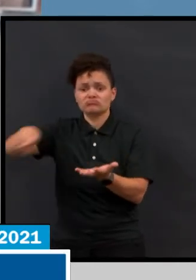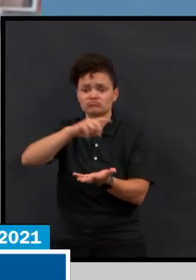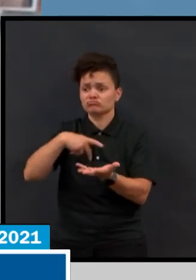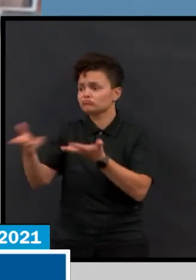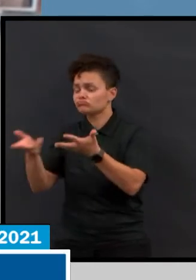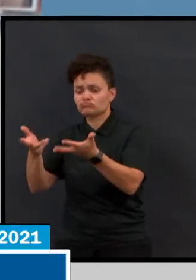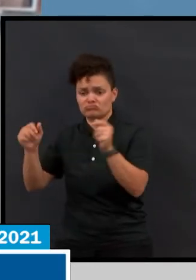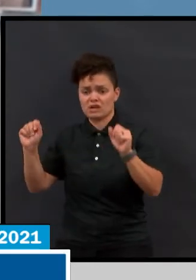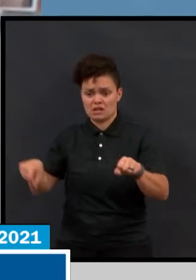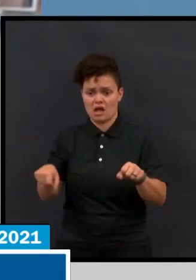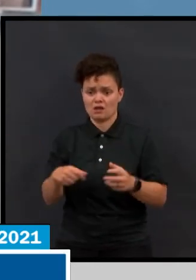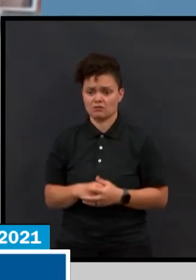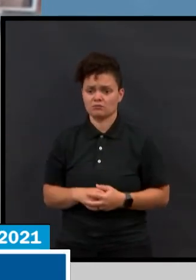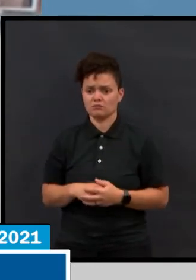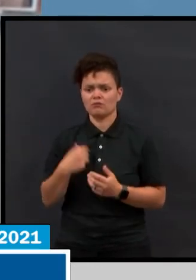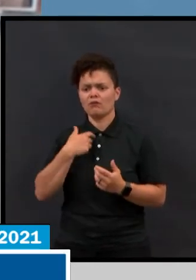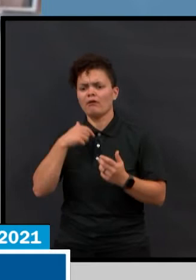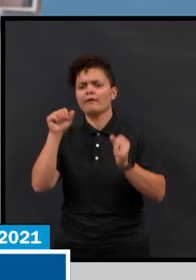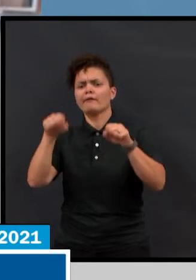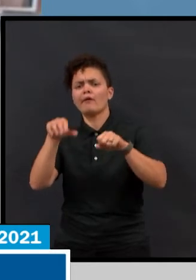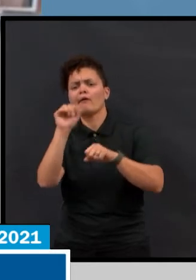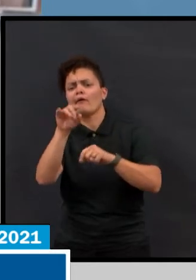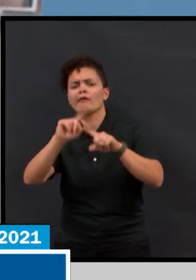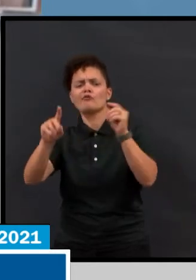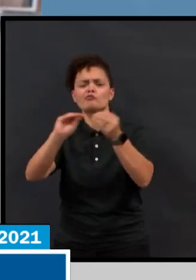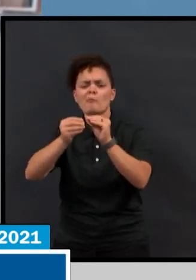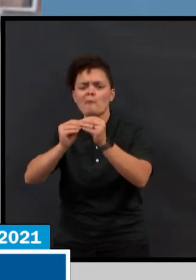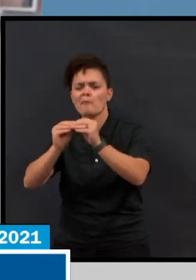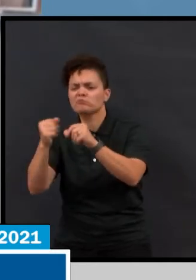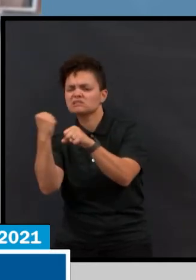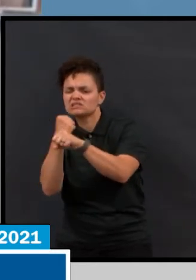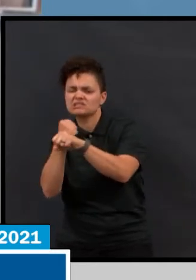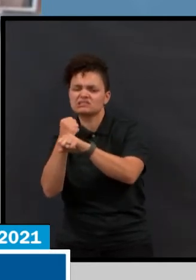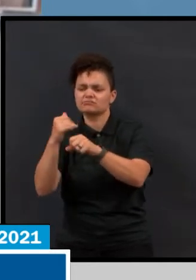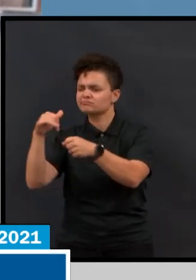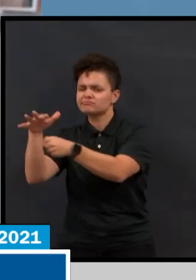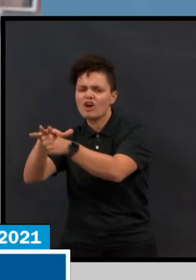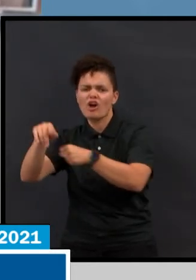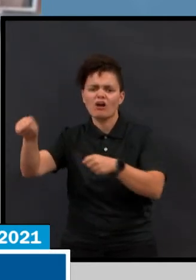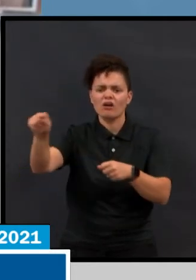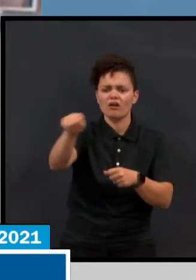in my police district and then we also do a section at the end where we can discuss